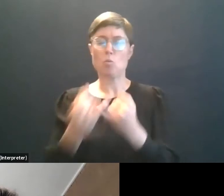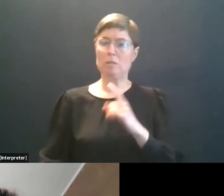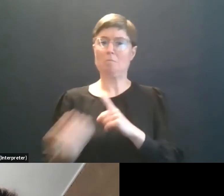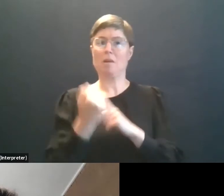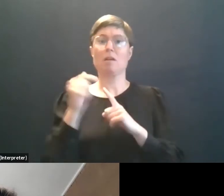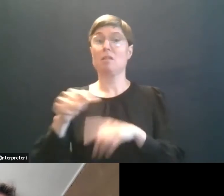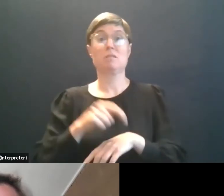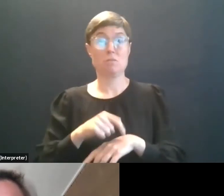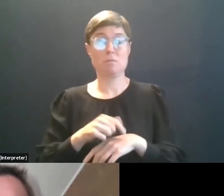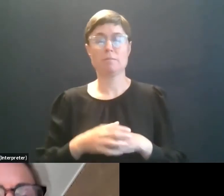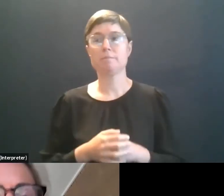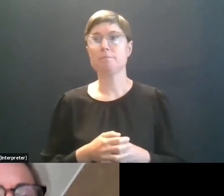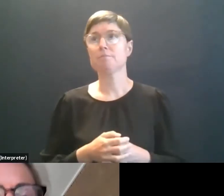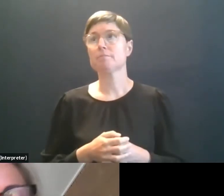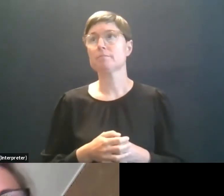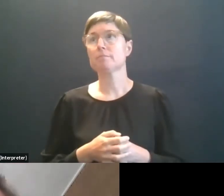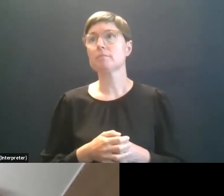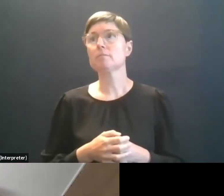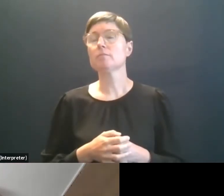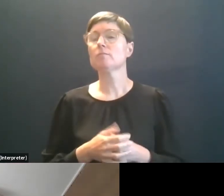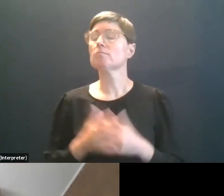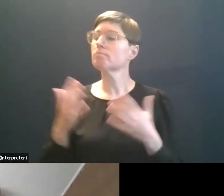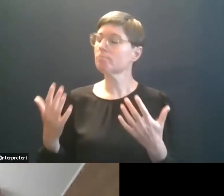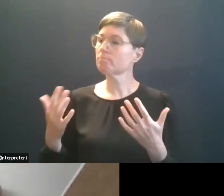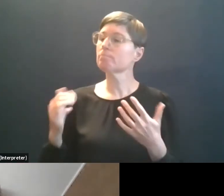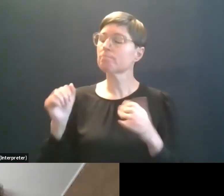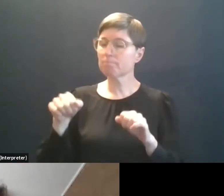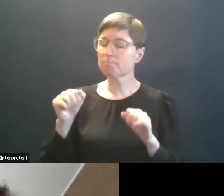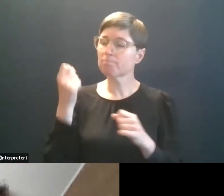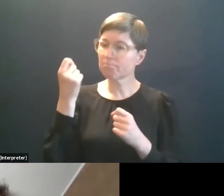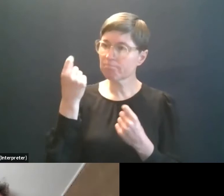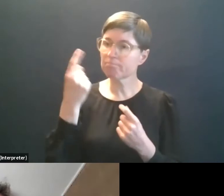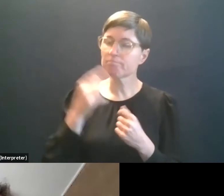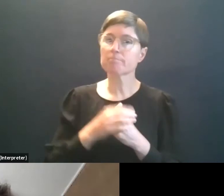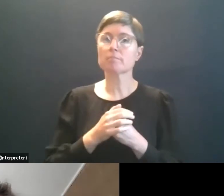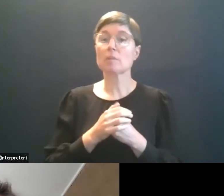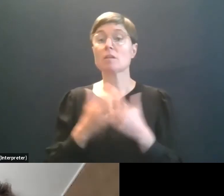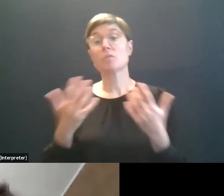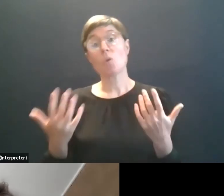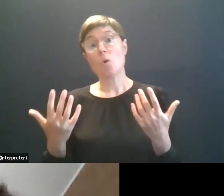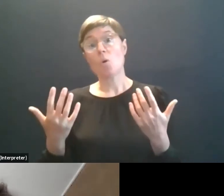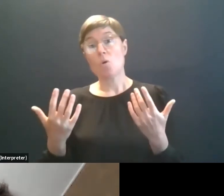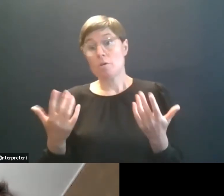Given that, and given that we don't know what the long-term mental health